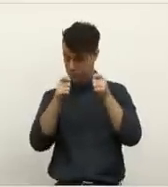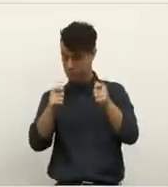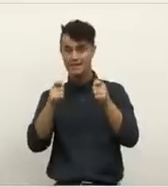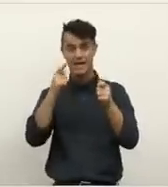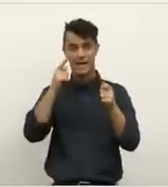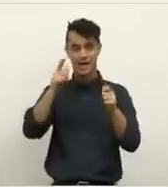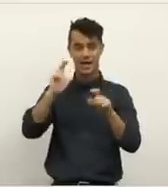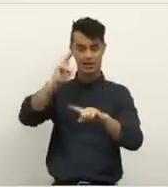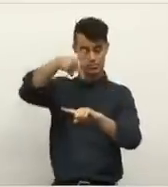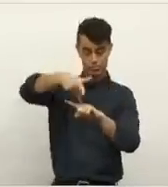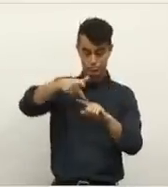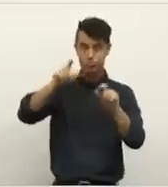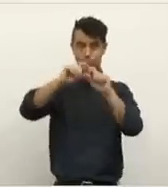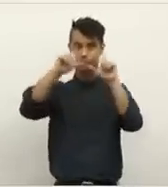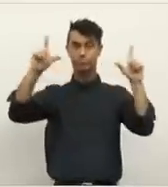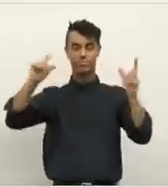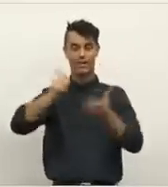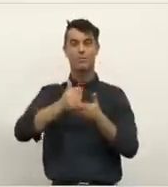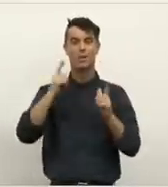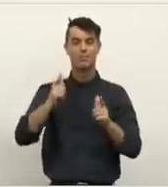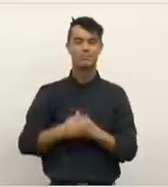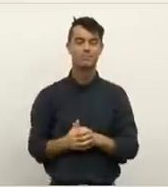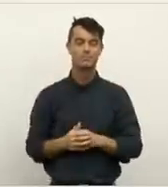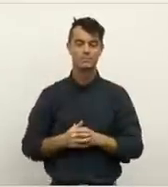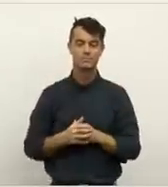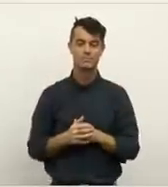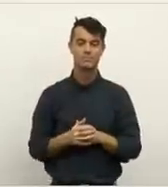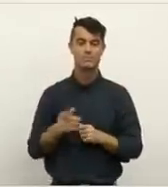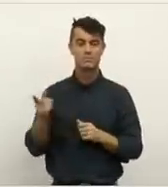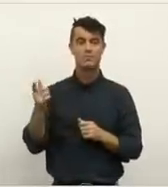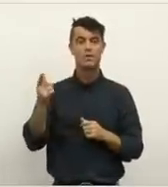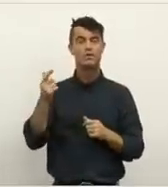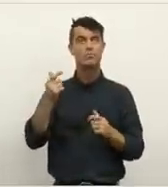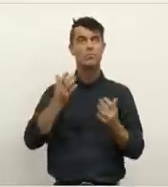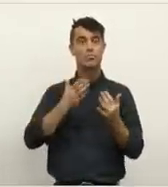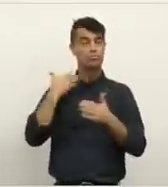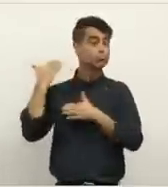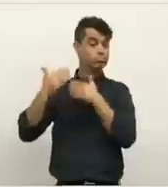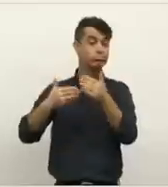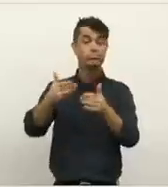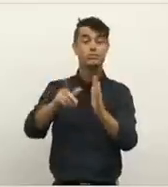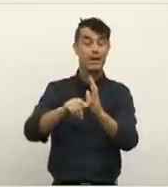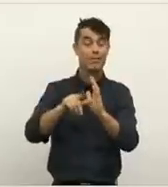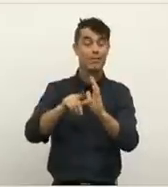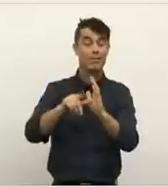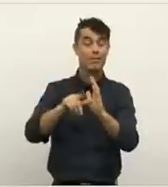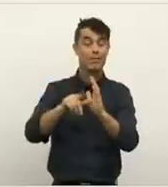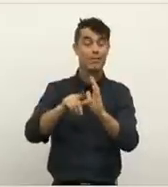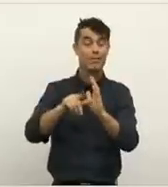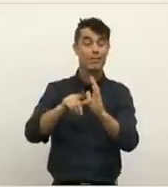is my sight has gotten better through operations and things but my hearing has gotten worse.